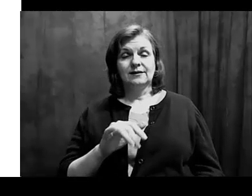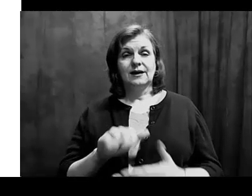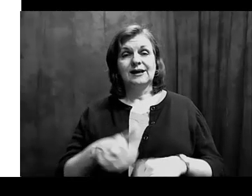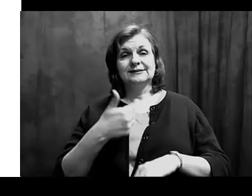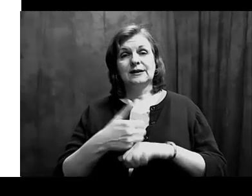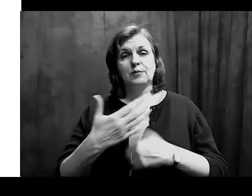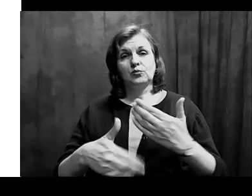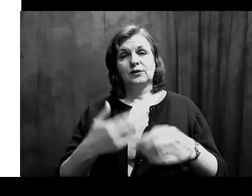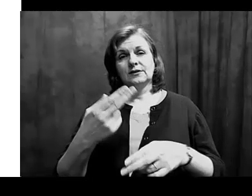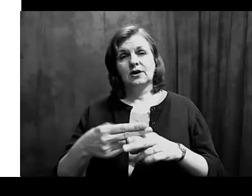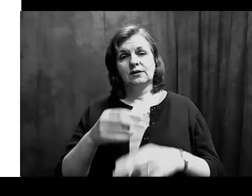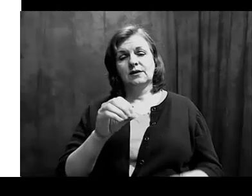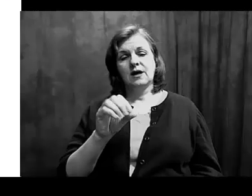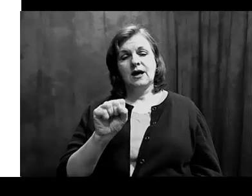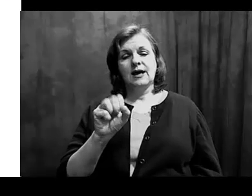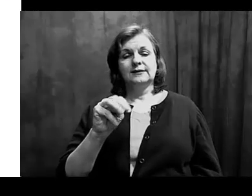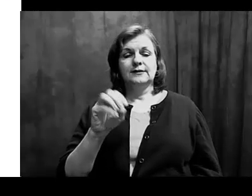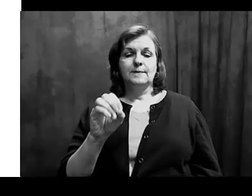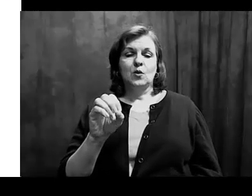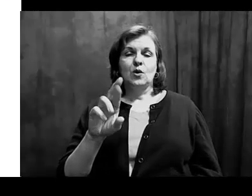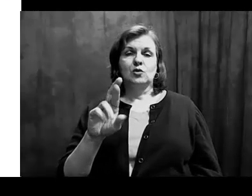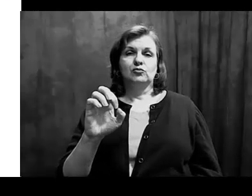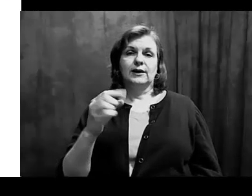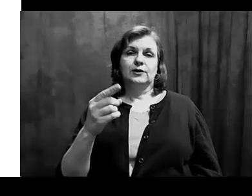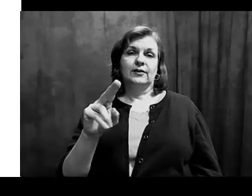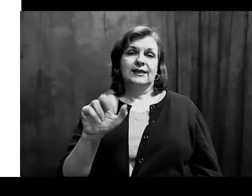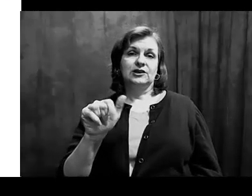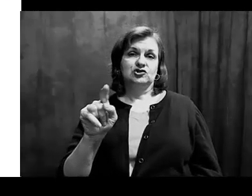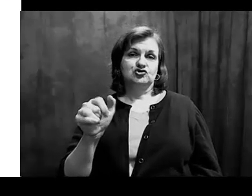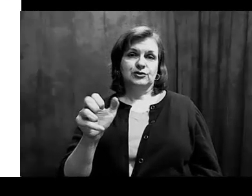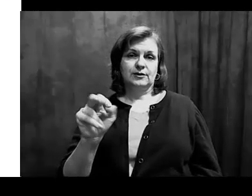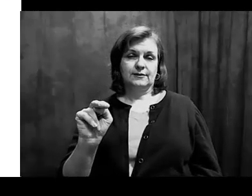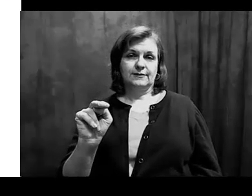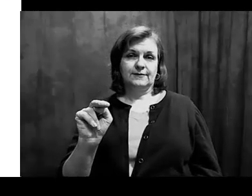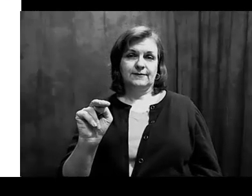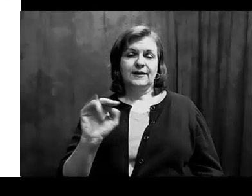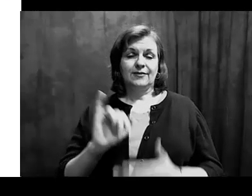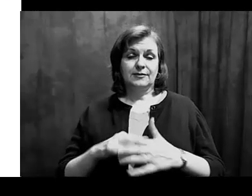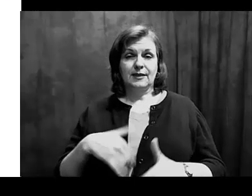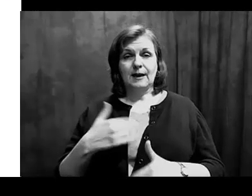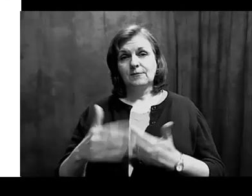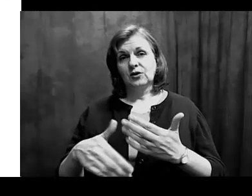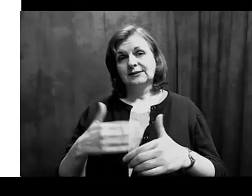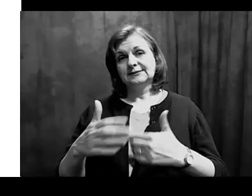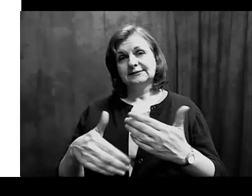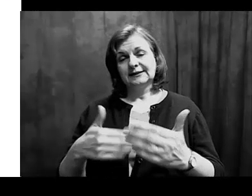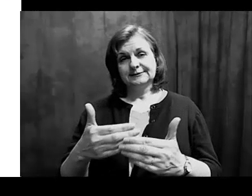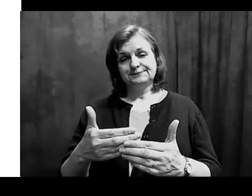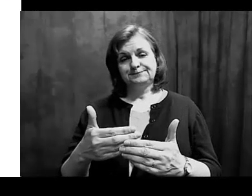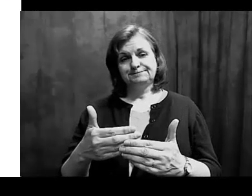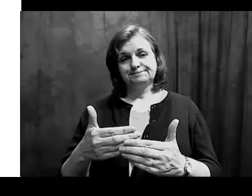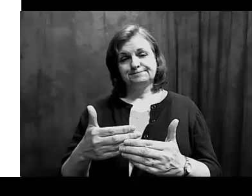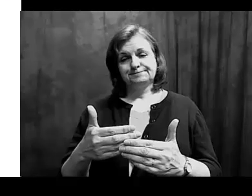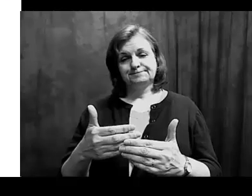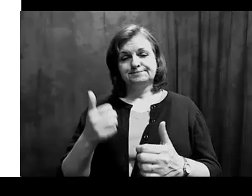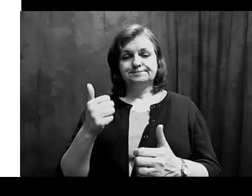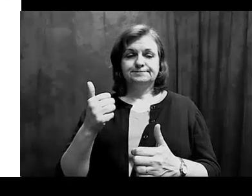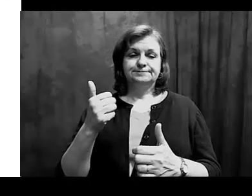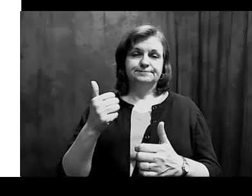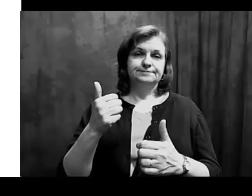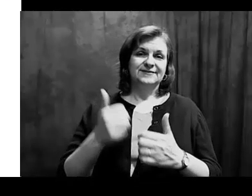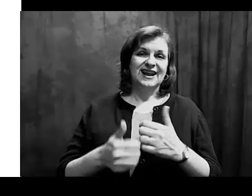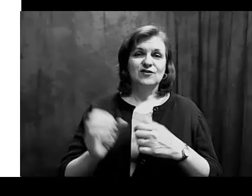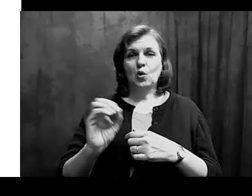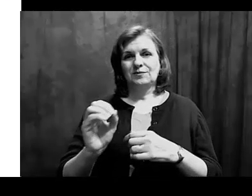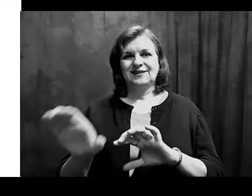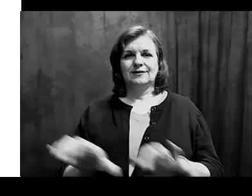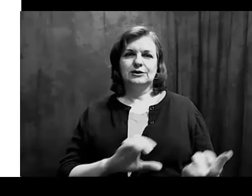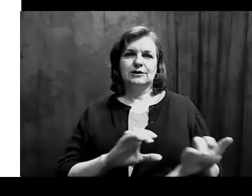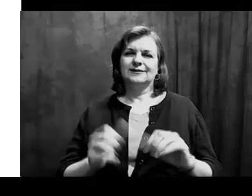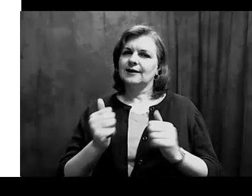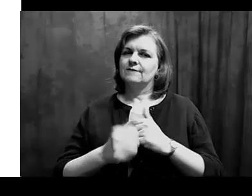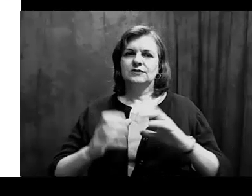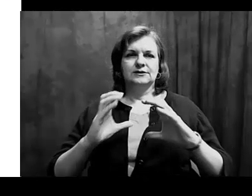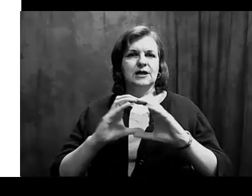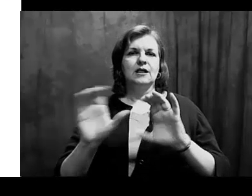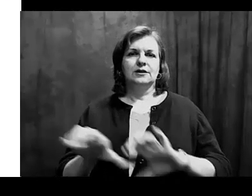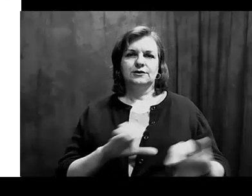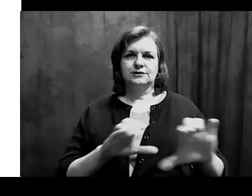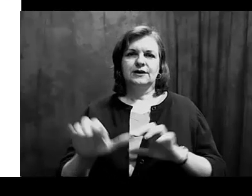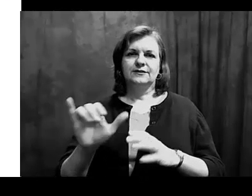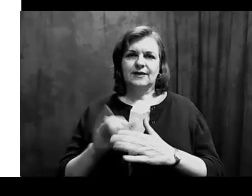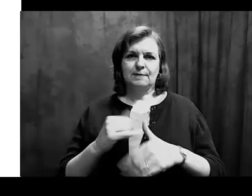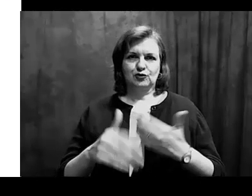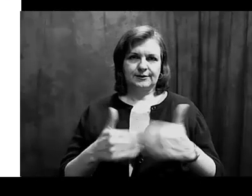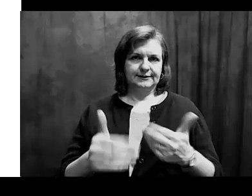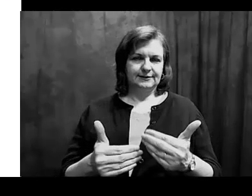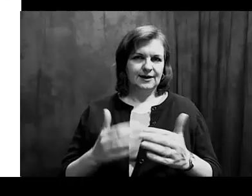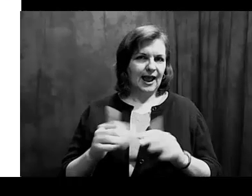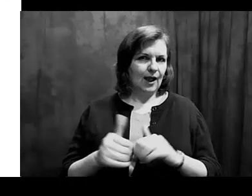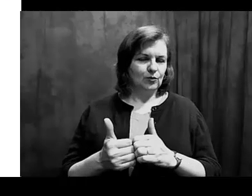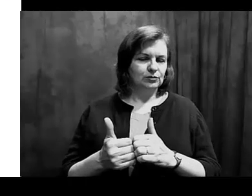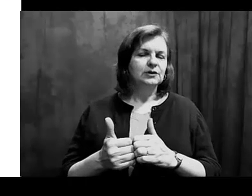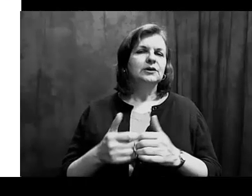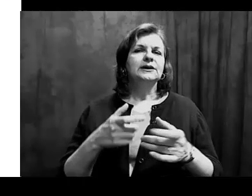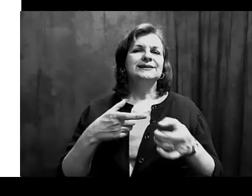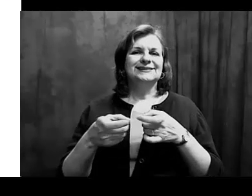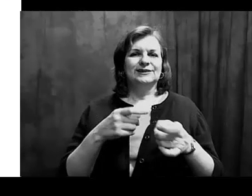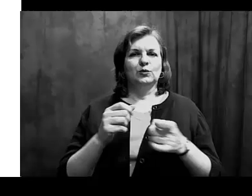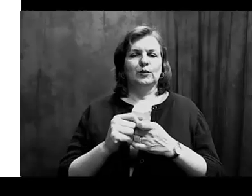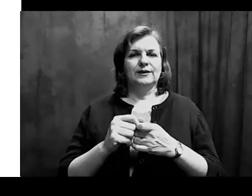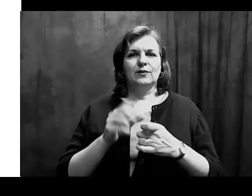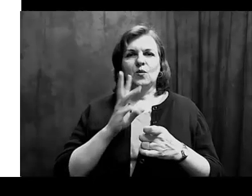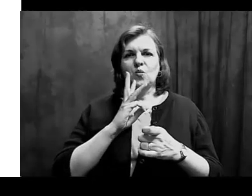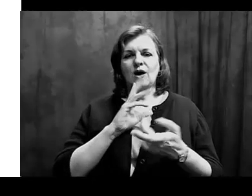dots!! think about the actual concentration of the water and I know it's very hard to think about water as a concentration!